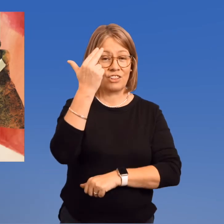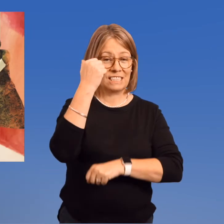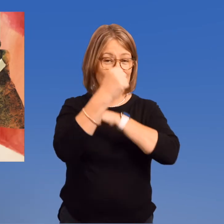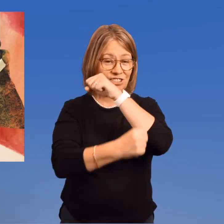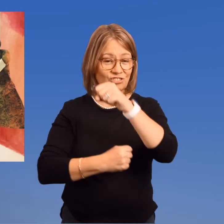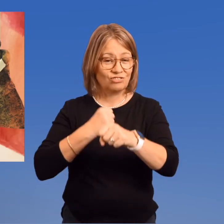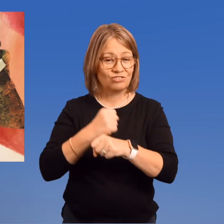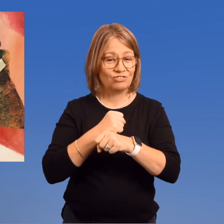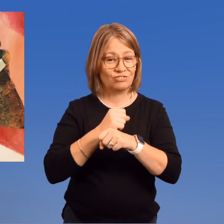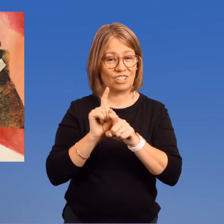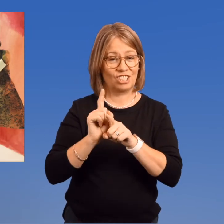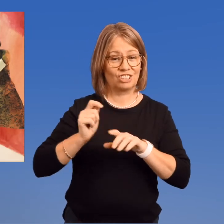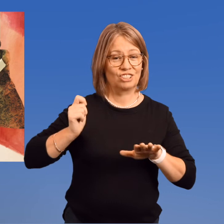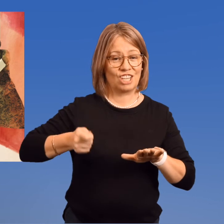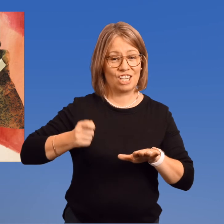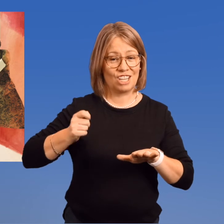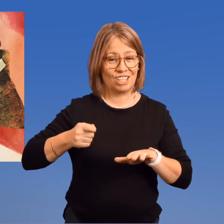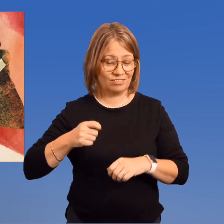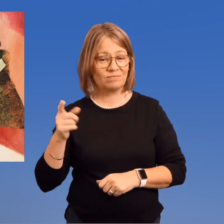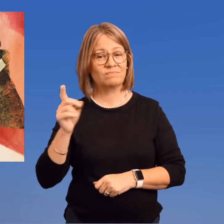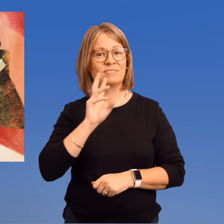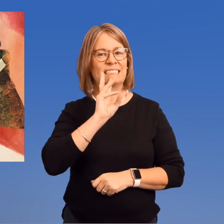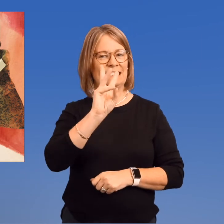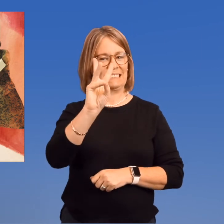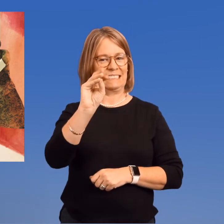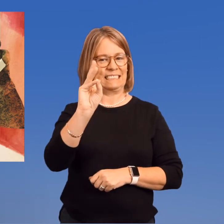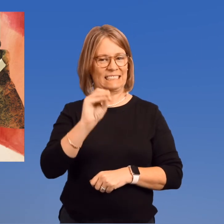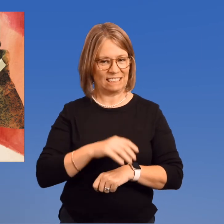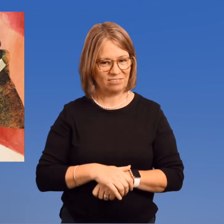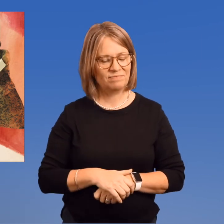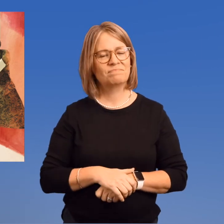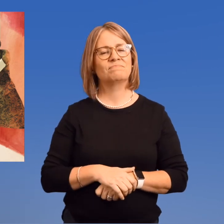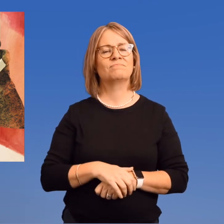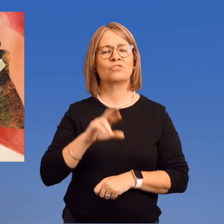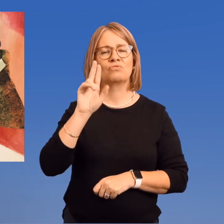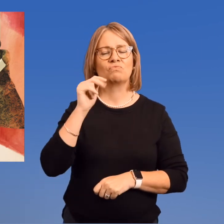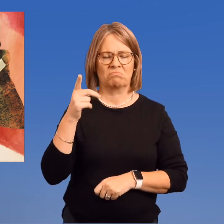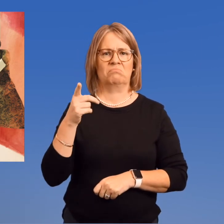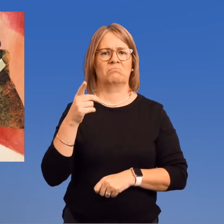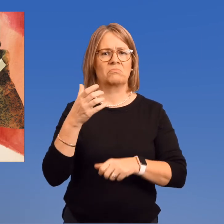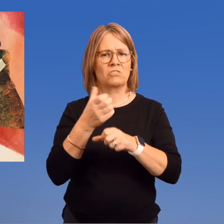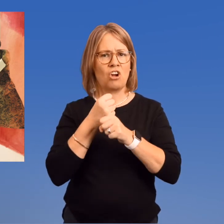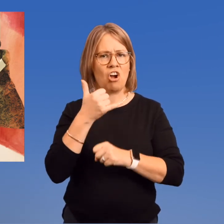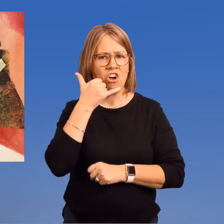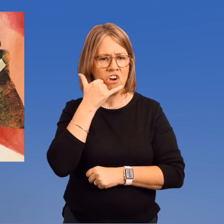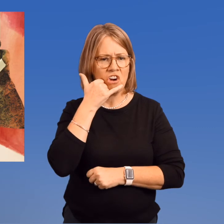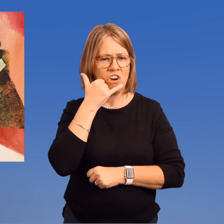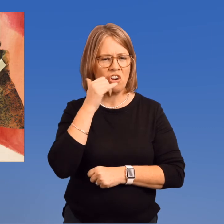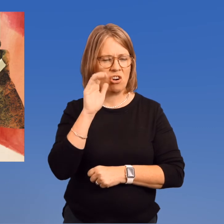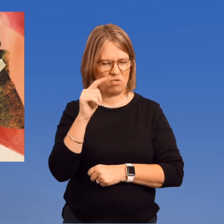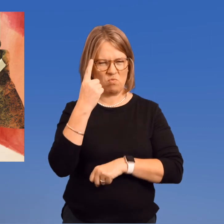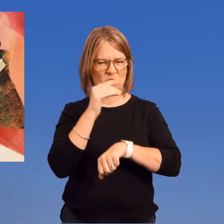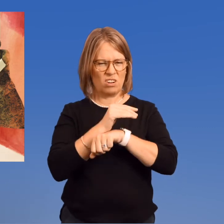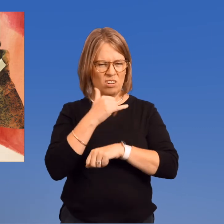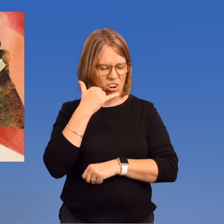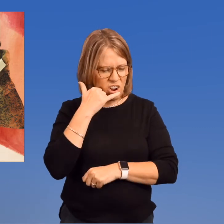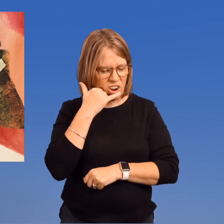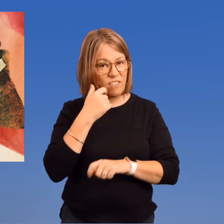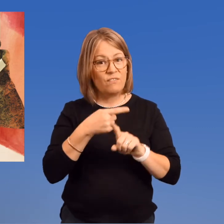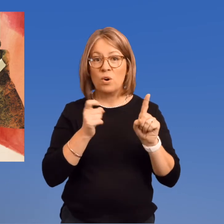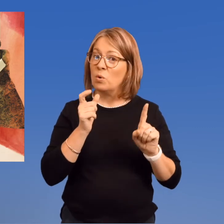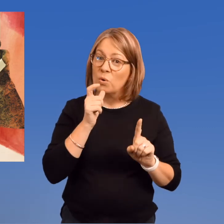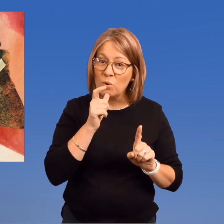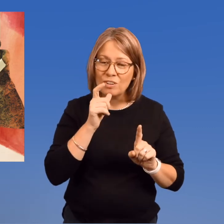After 13 years of being a judge, at the age of 60, Ruth got a phone call one night.